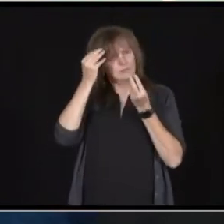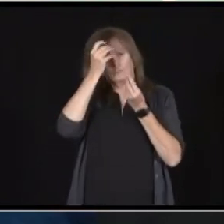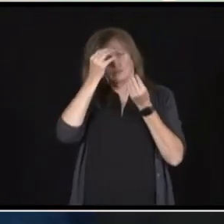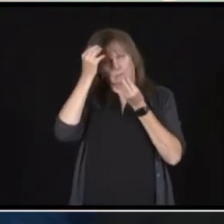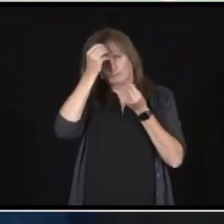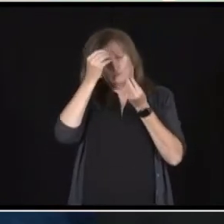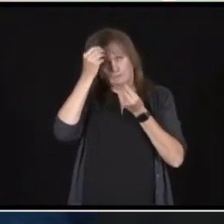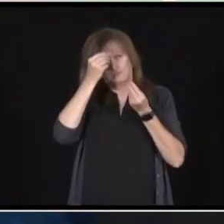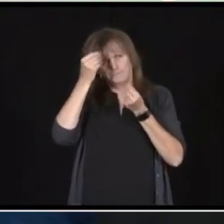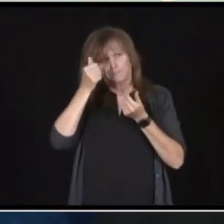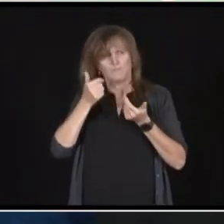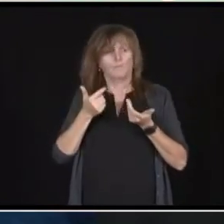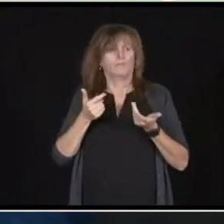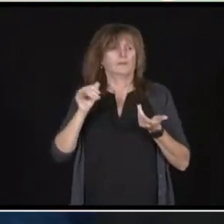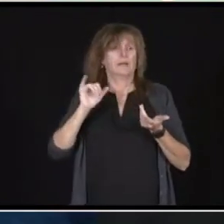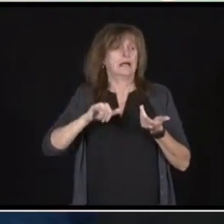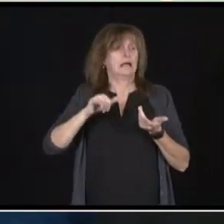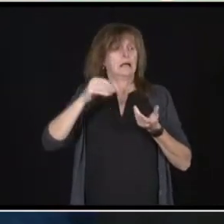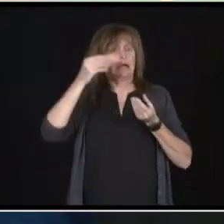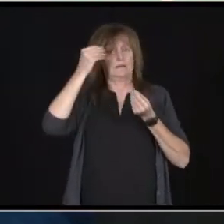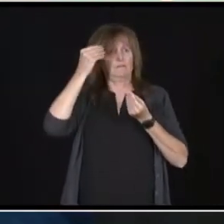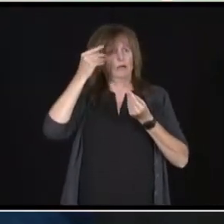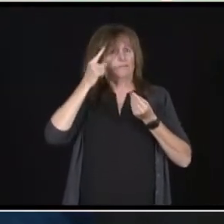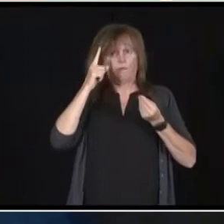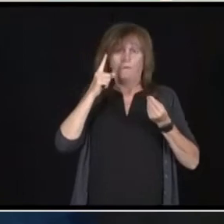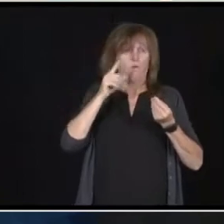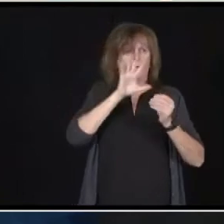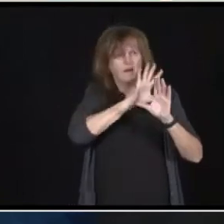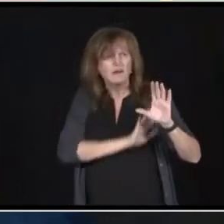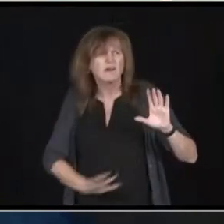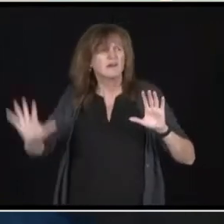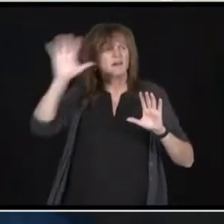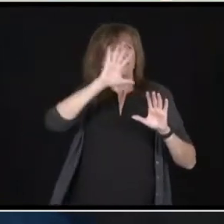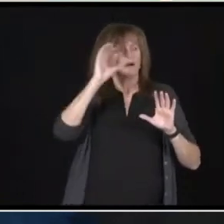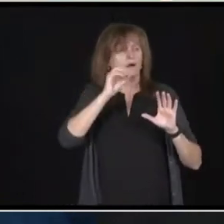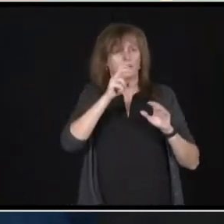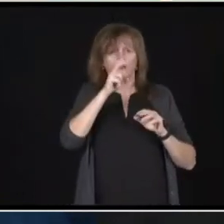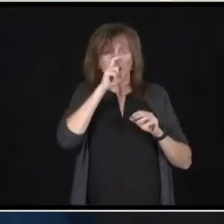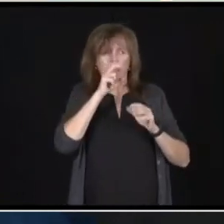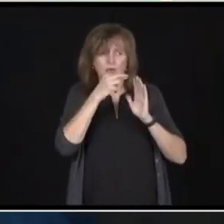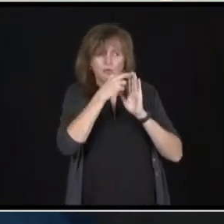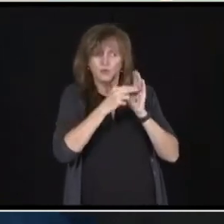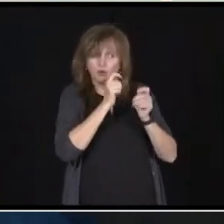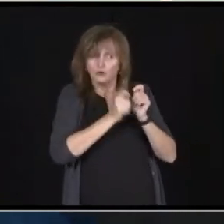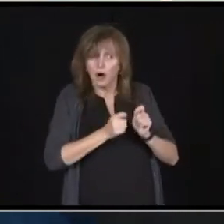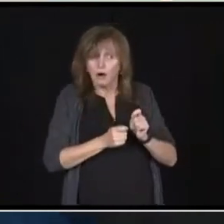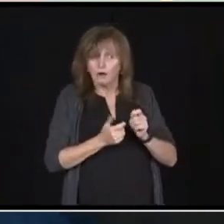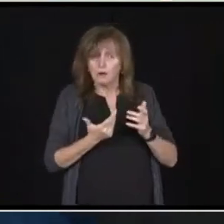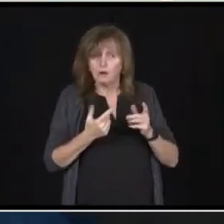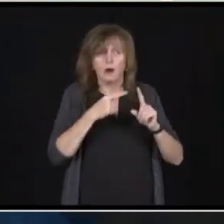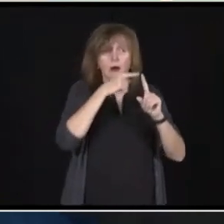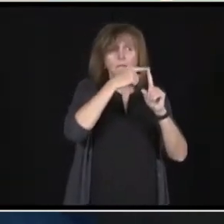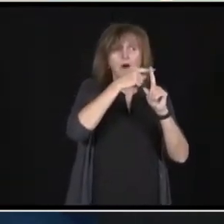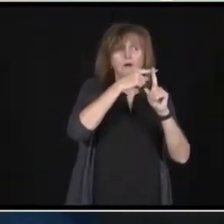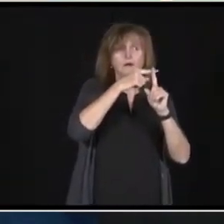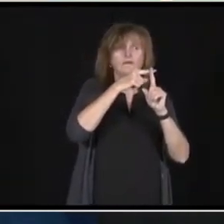the data for all of the health units in Ontario and whether any changes need to be made for any of them.